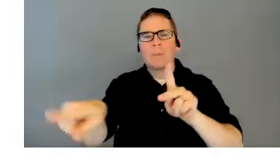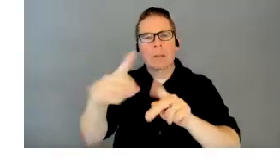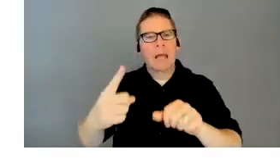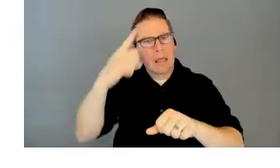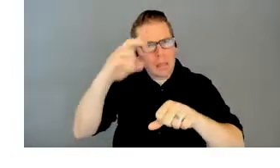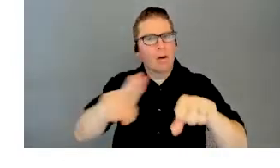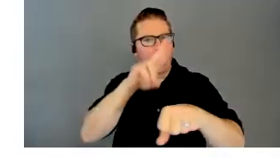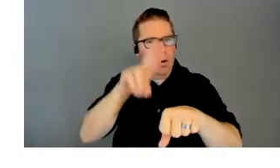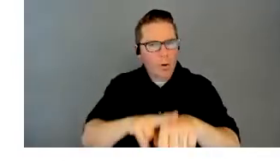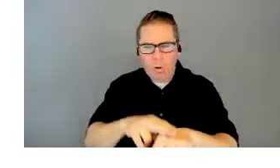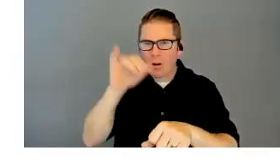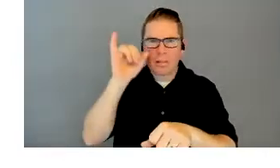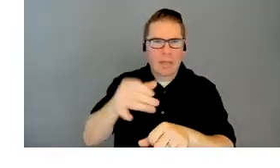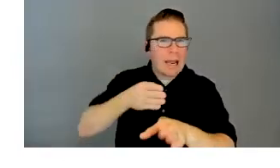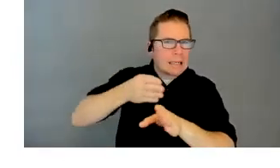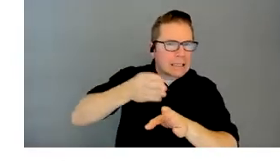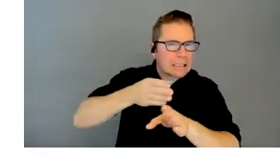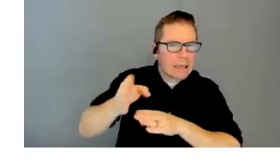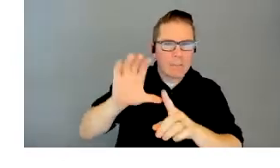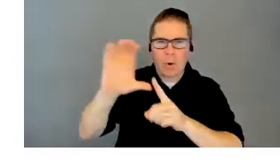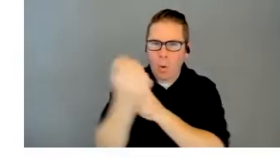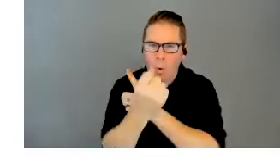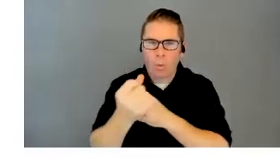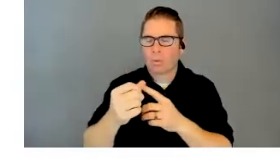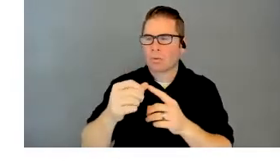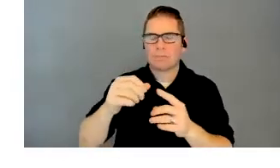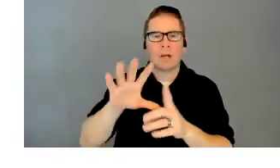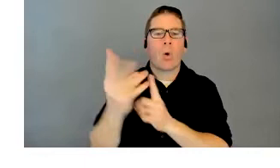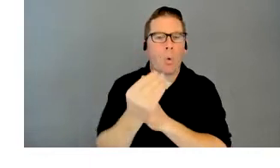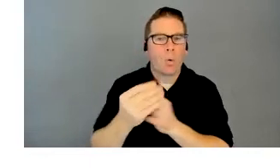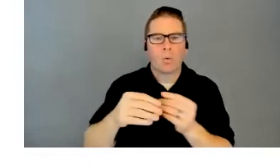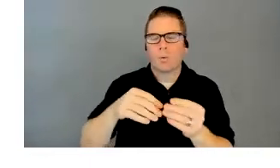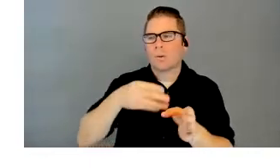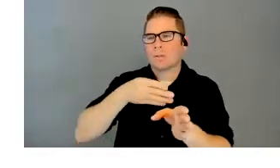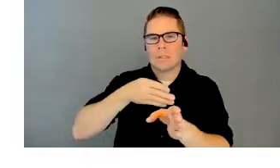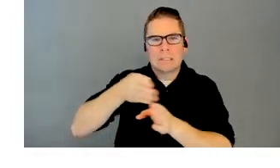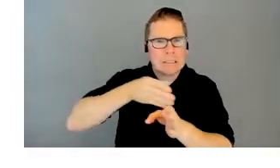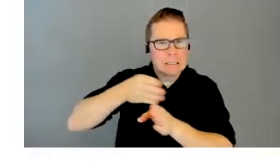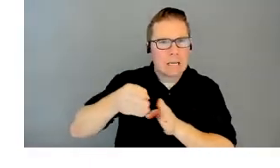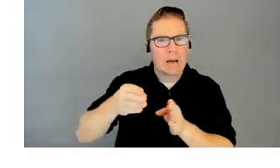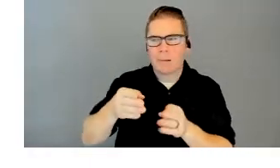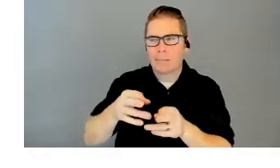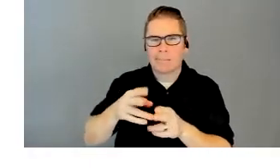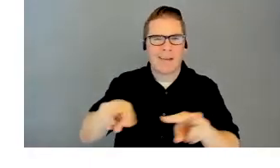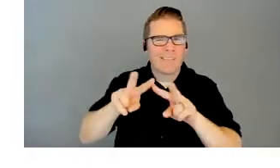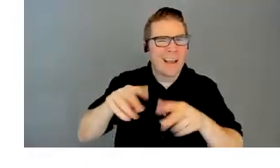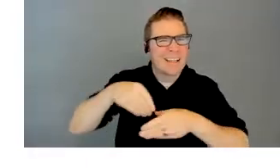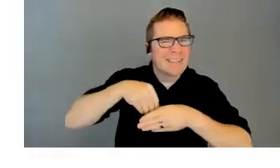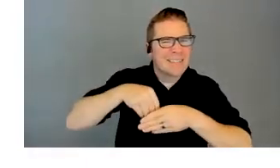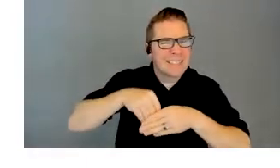culture and dominant values are not necessarily reflective of our students values and beliefs.